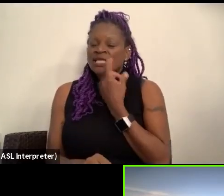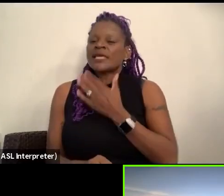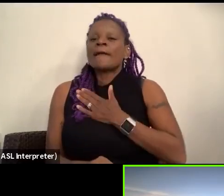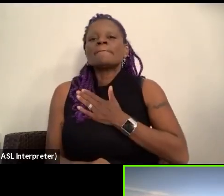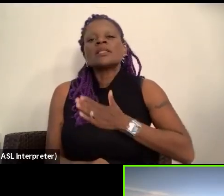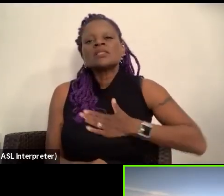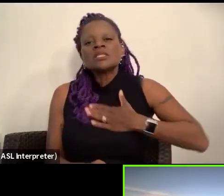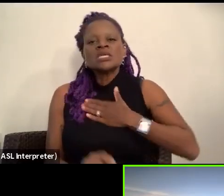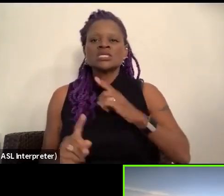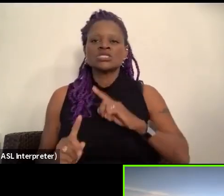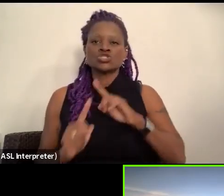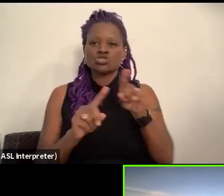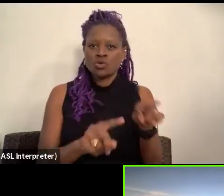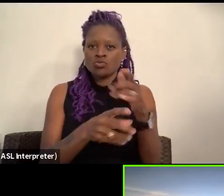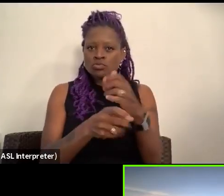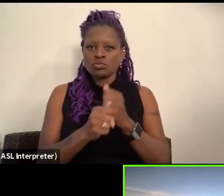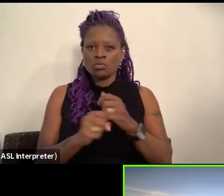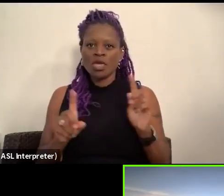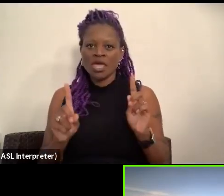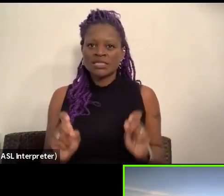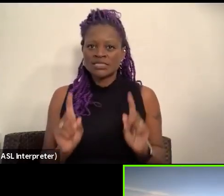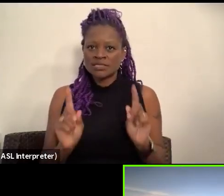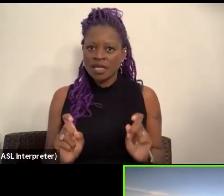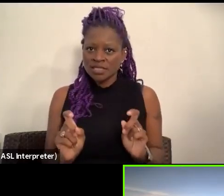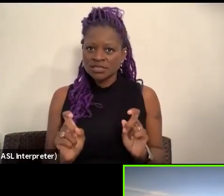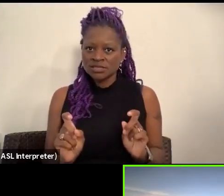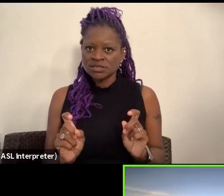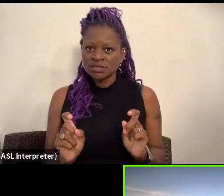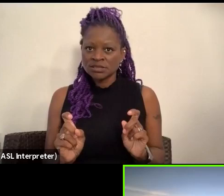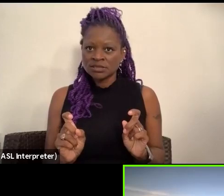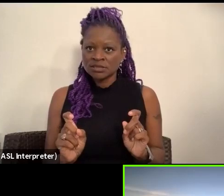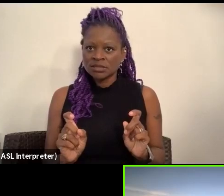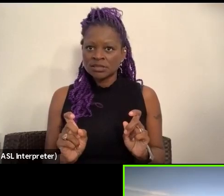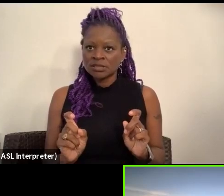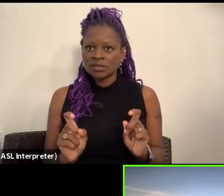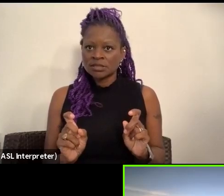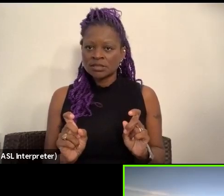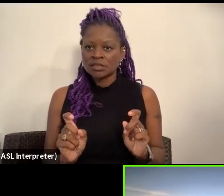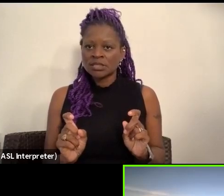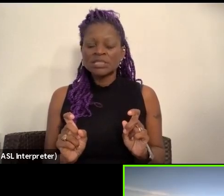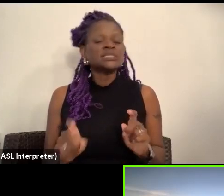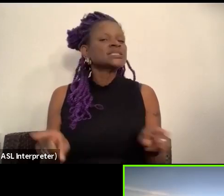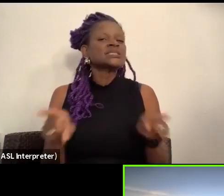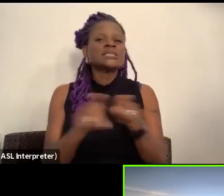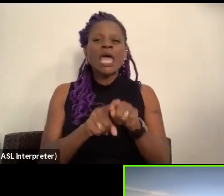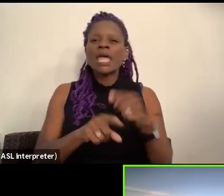Our state run testing locations. You can get a same day appointment at this time.